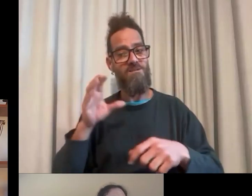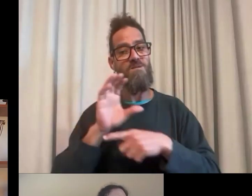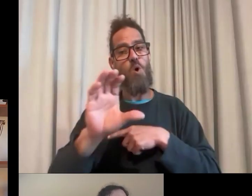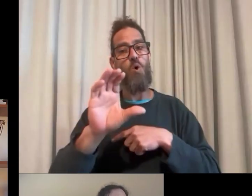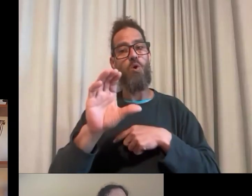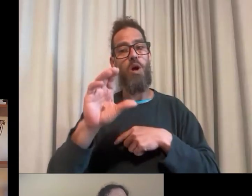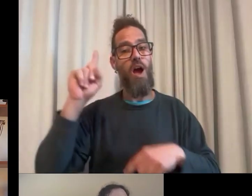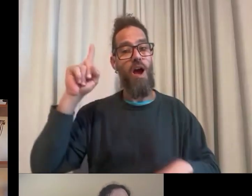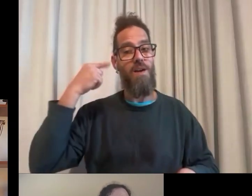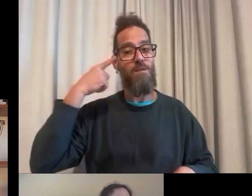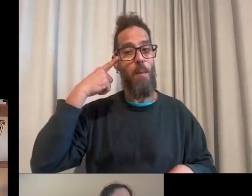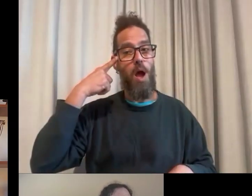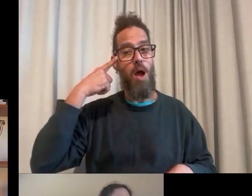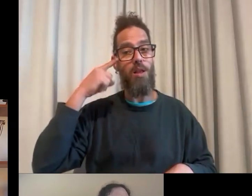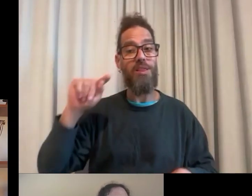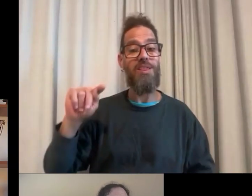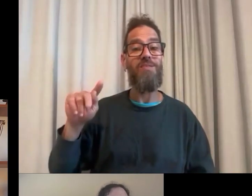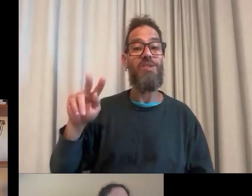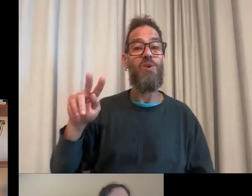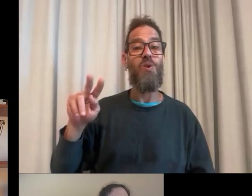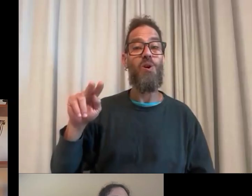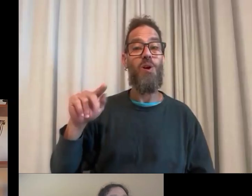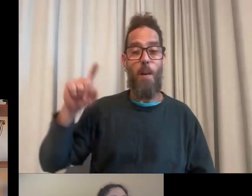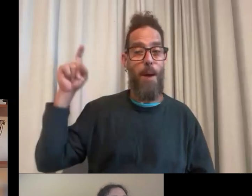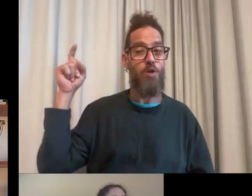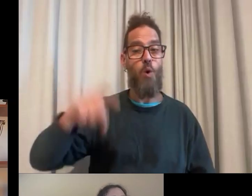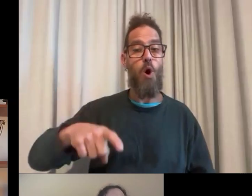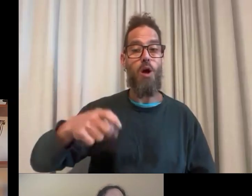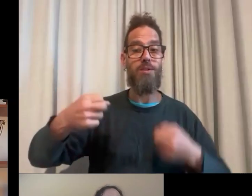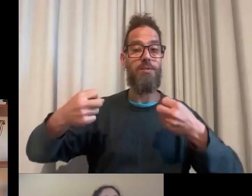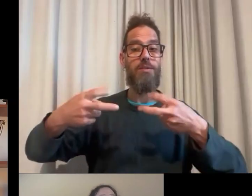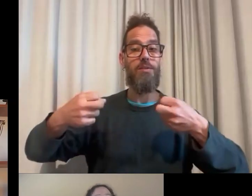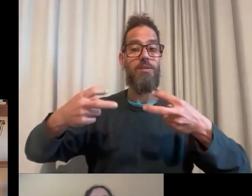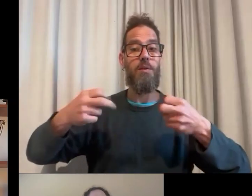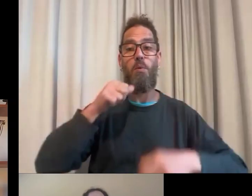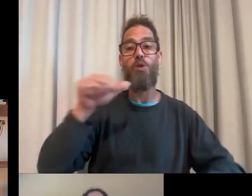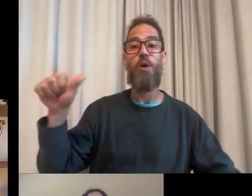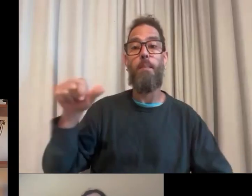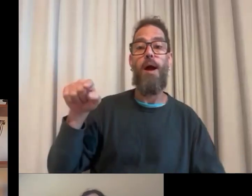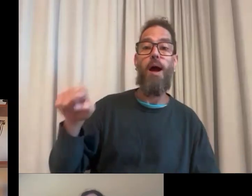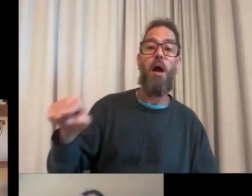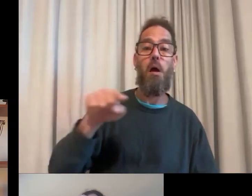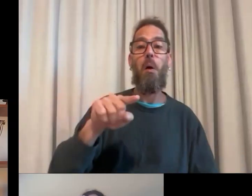forced the government of Canada to make sure that everything on Canadian TV would be captioned,